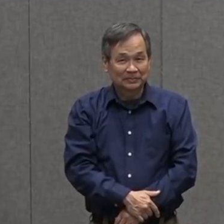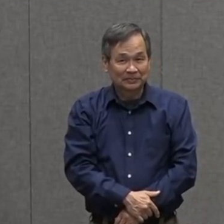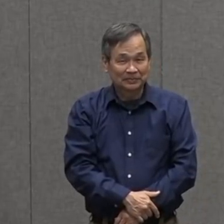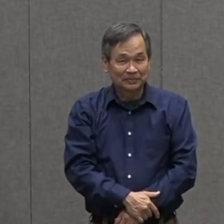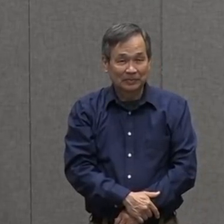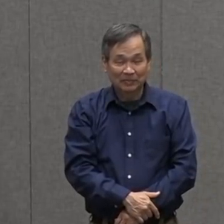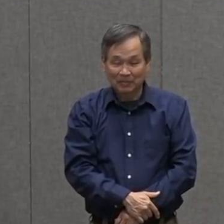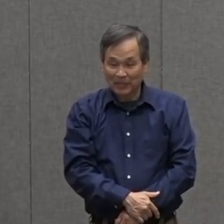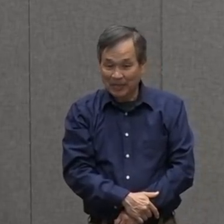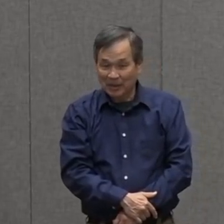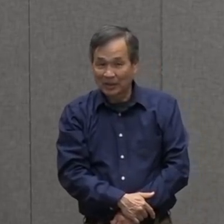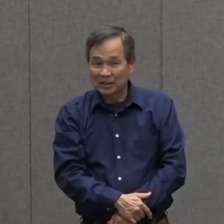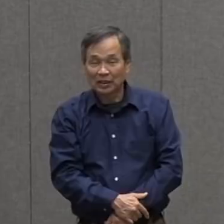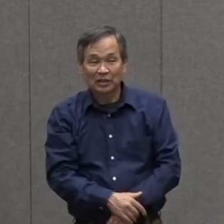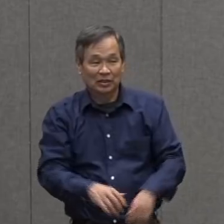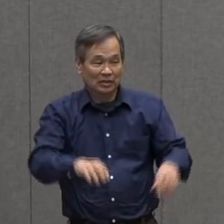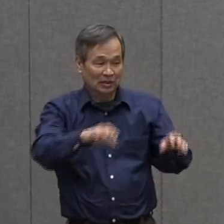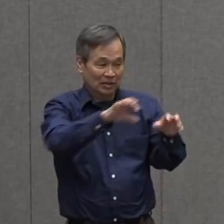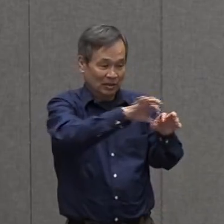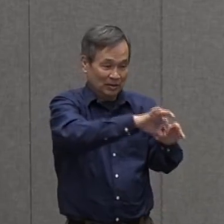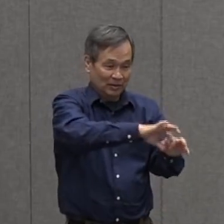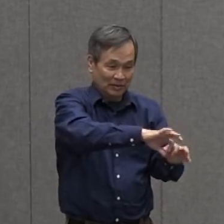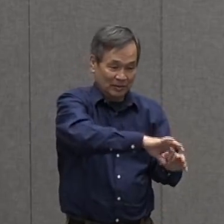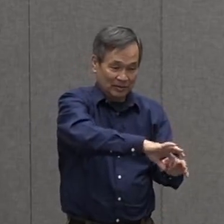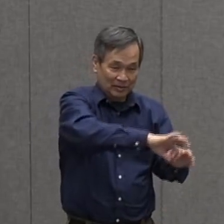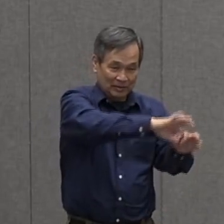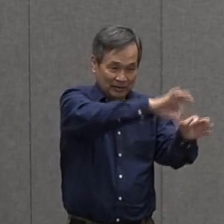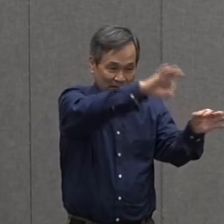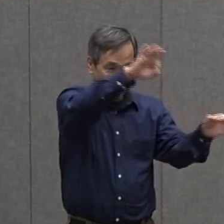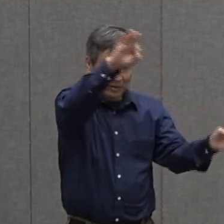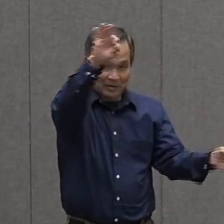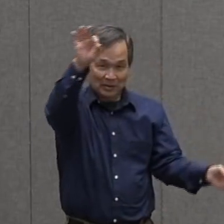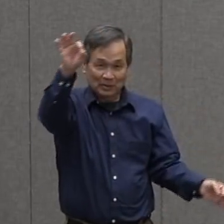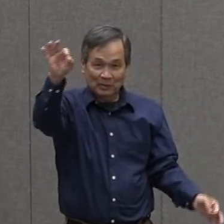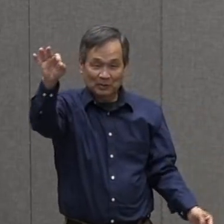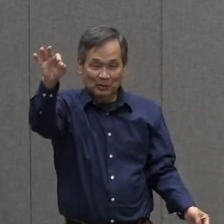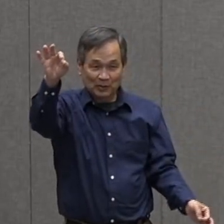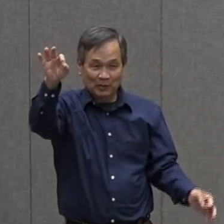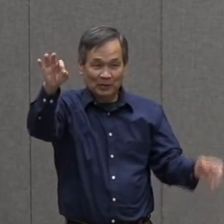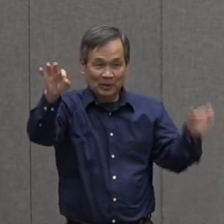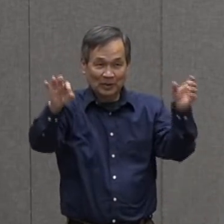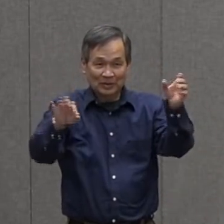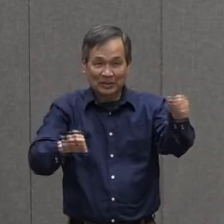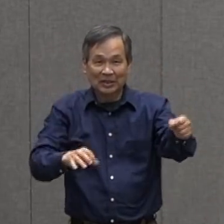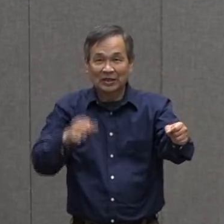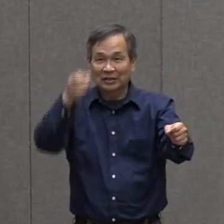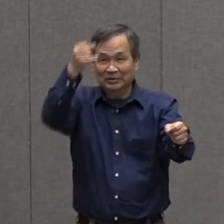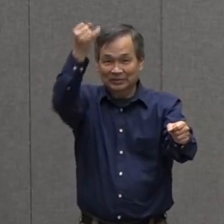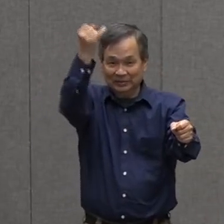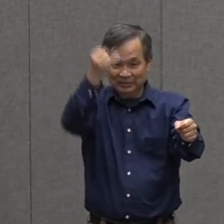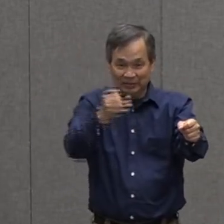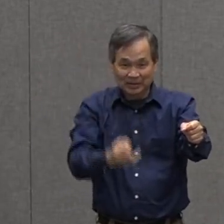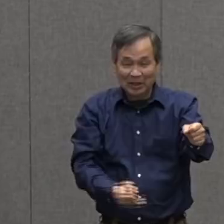"This is the bow so long and strong "and strung with a string, a leather thong.